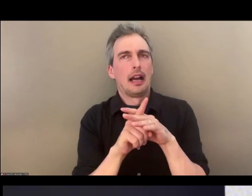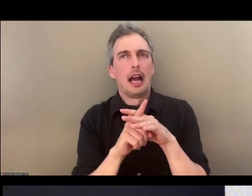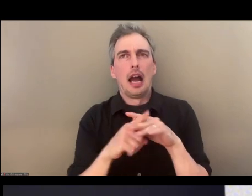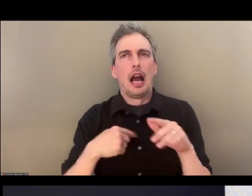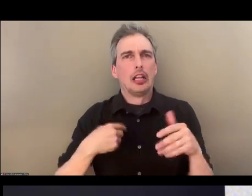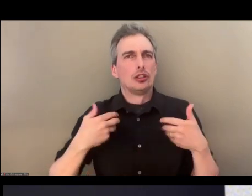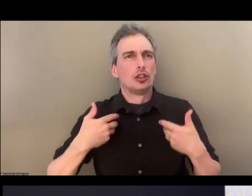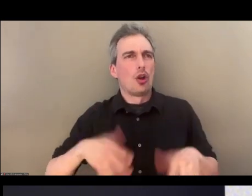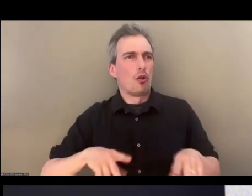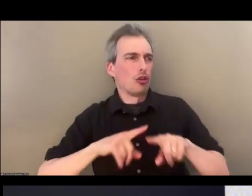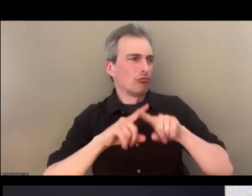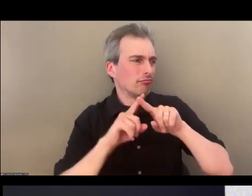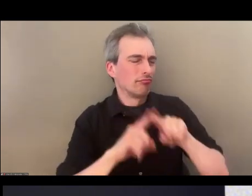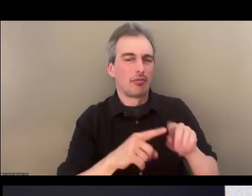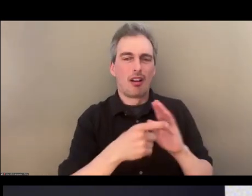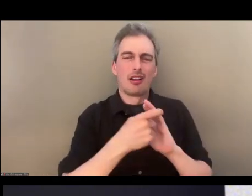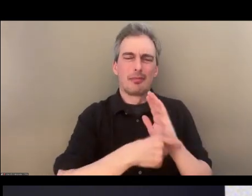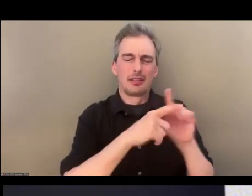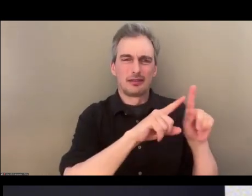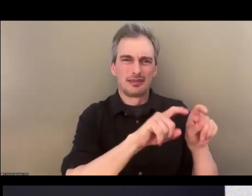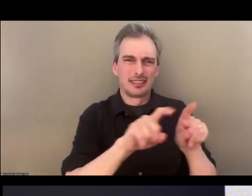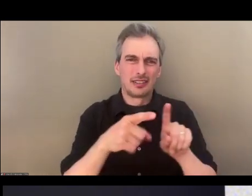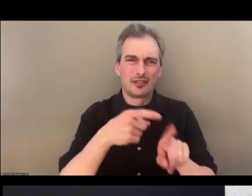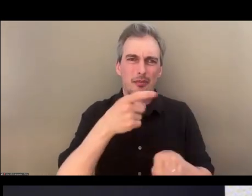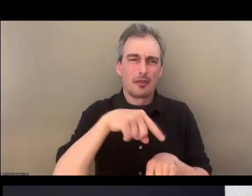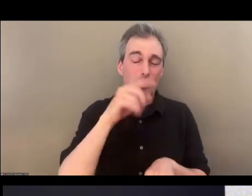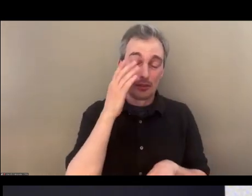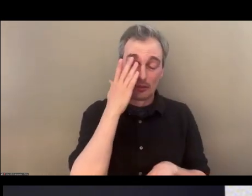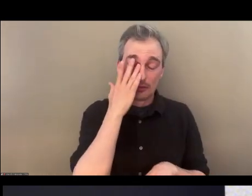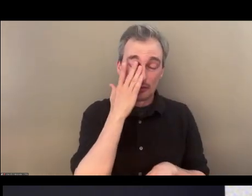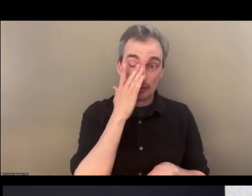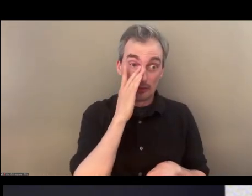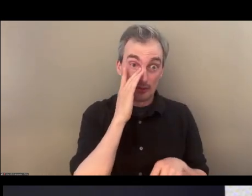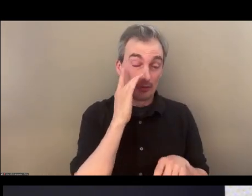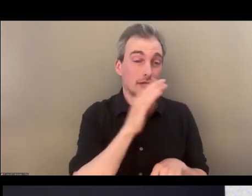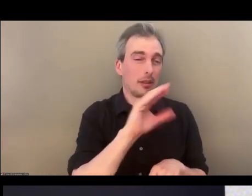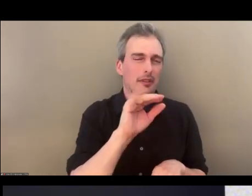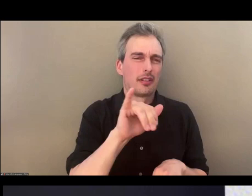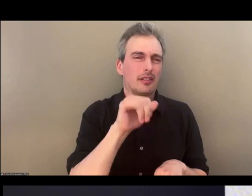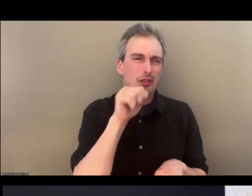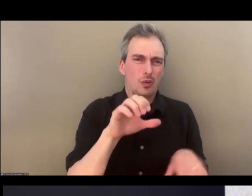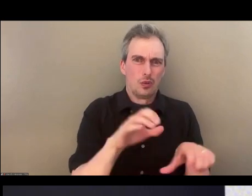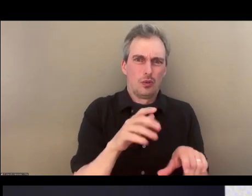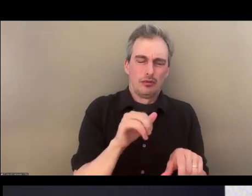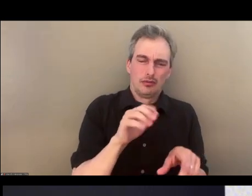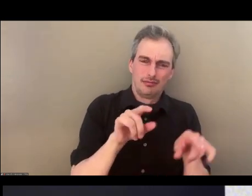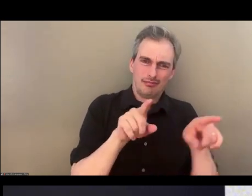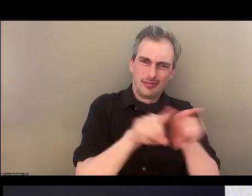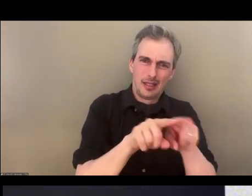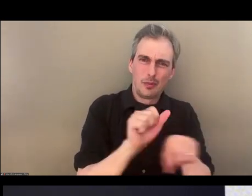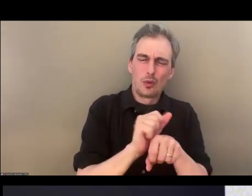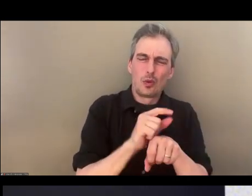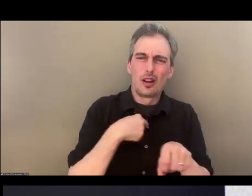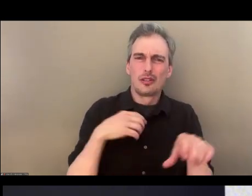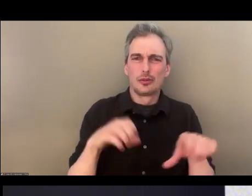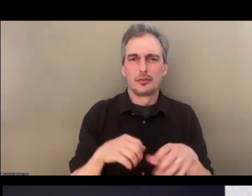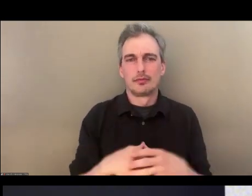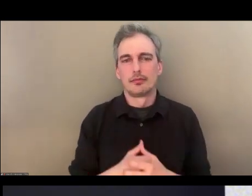that don't do the work that I do. And I hope to share that epiphany with you and have you have your own epiphany today.